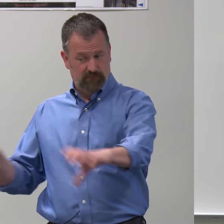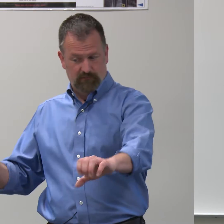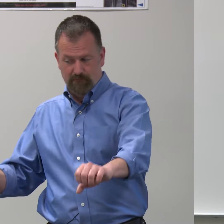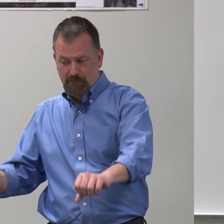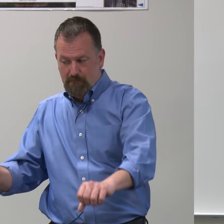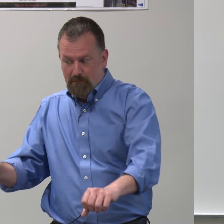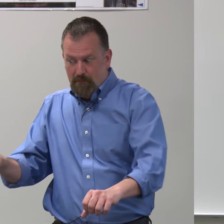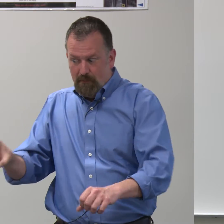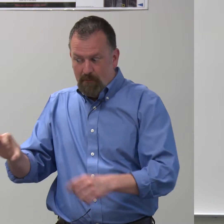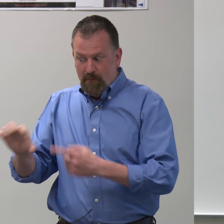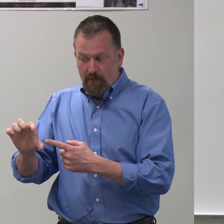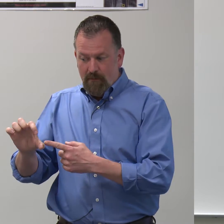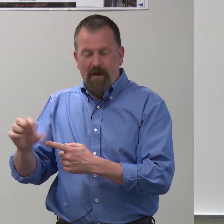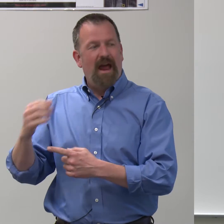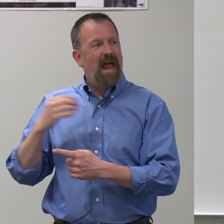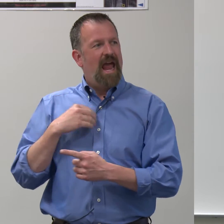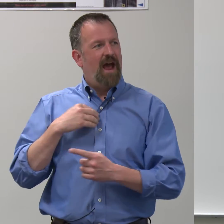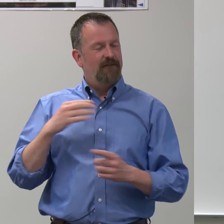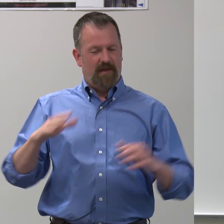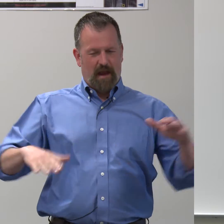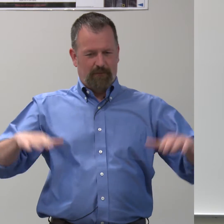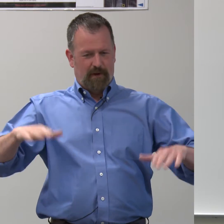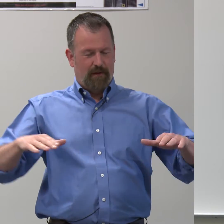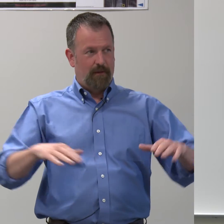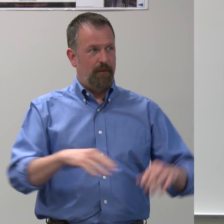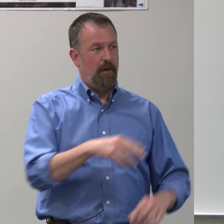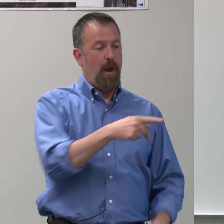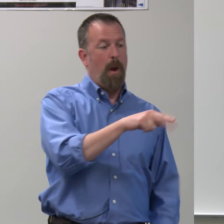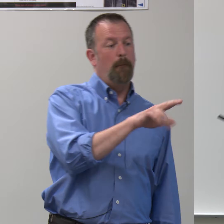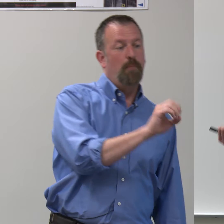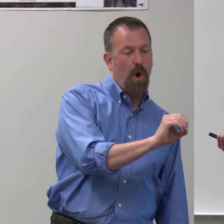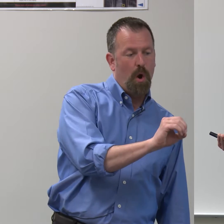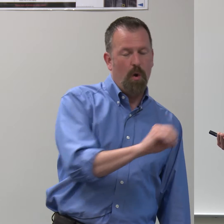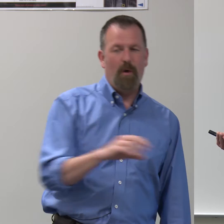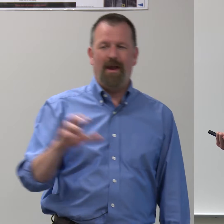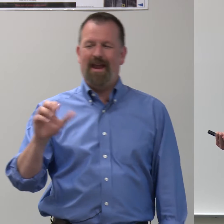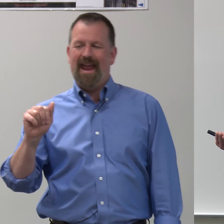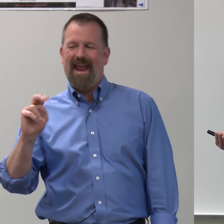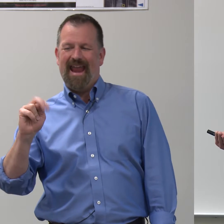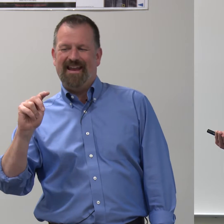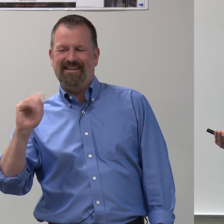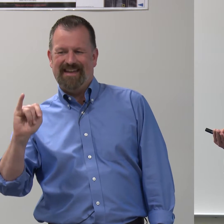there is a balance between pro-angiogenic factors and anti-angiogenic factors,